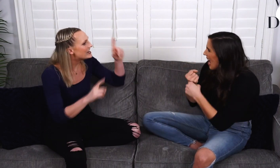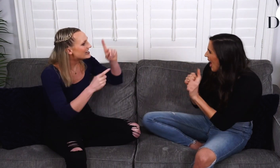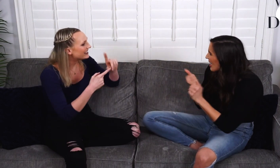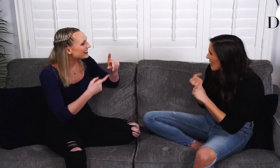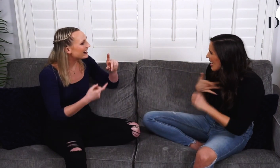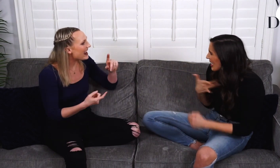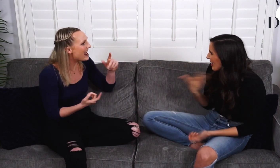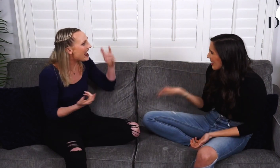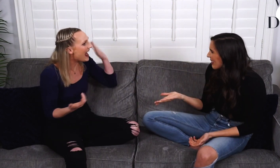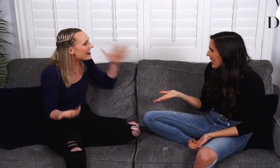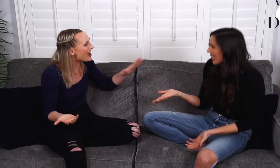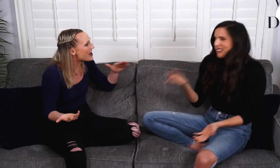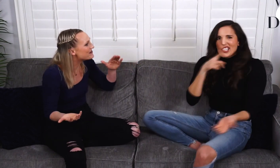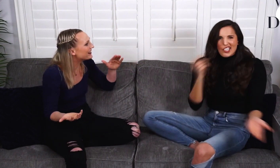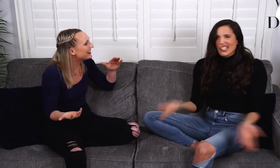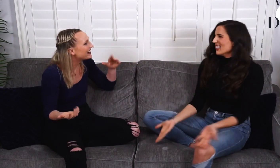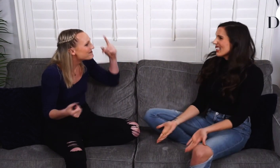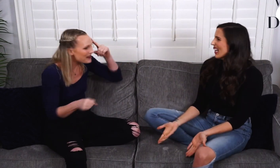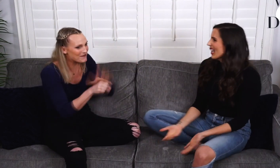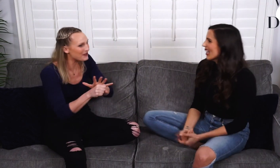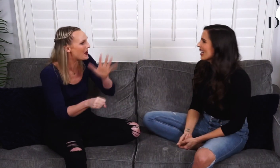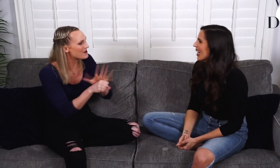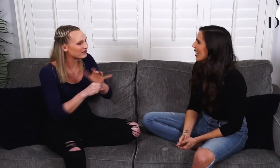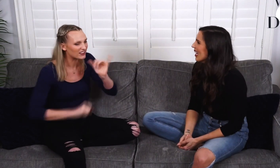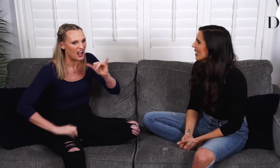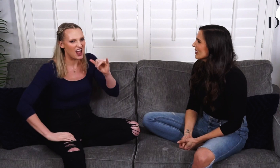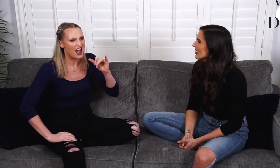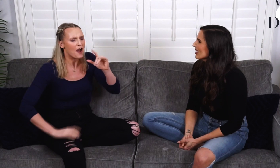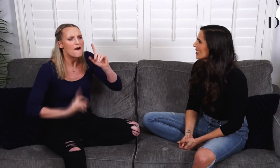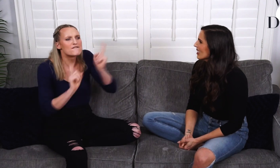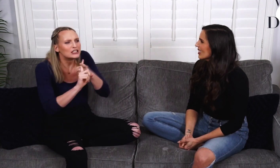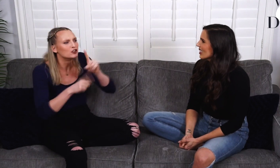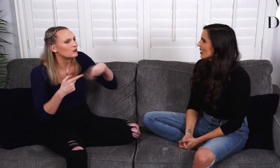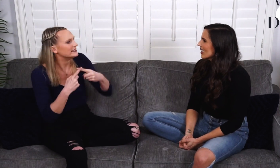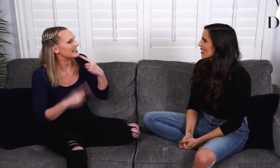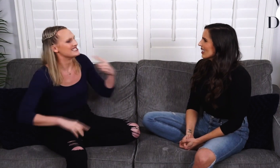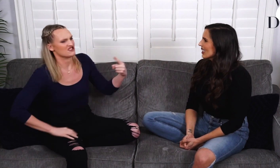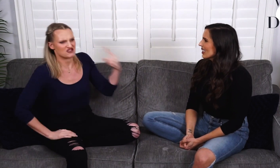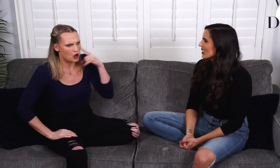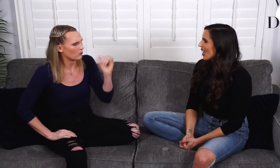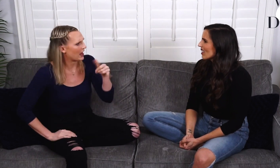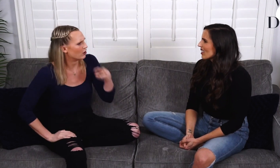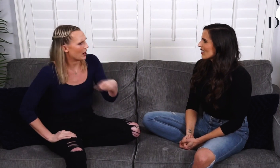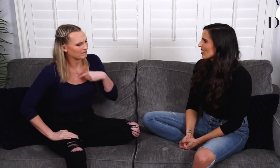how did that make you feel? - I don't know! mind blown? Like, at first when they said like, “Oh,